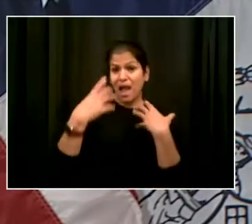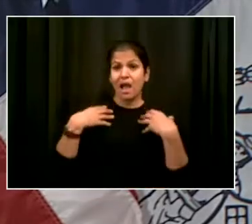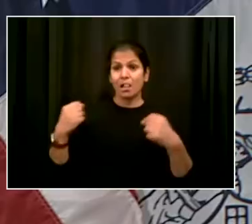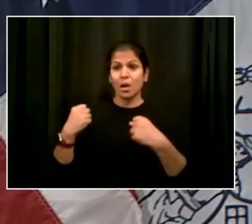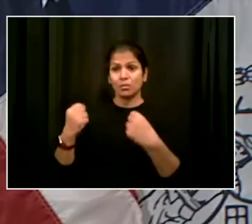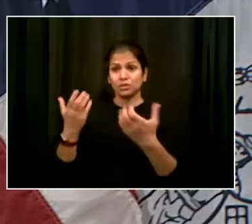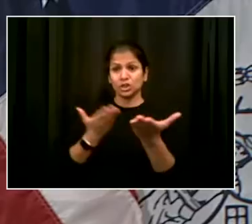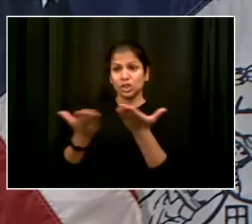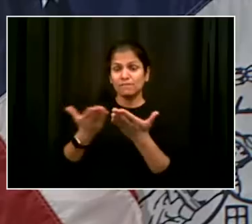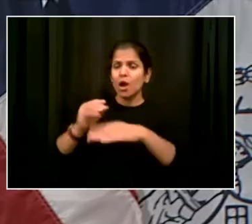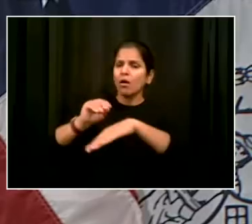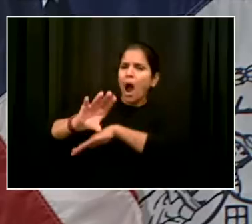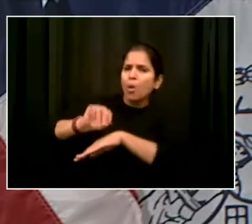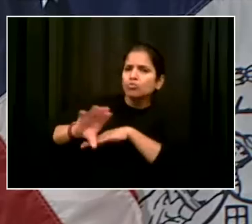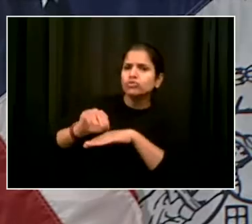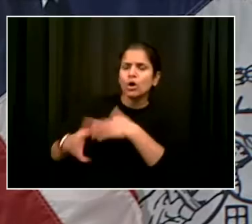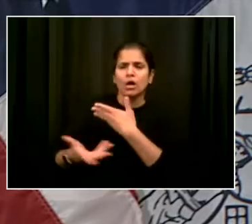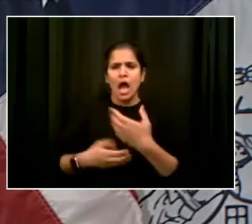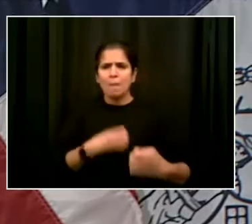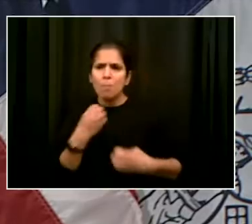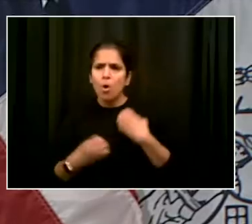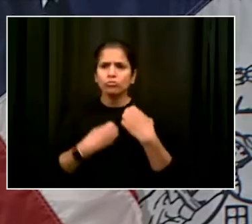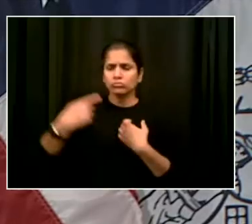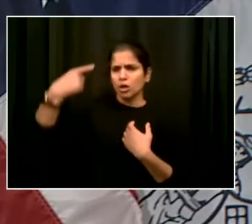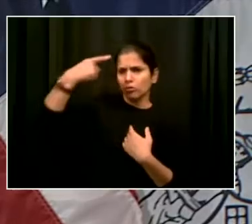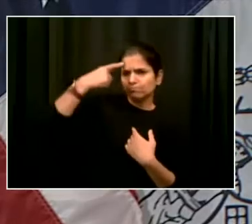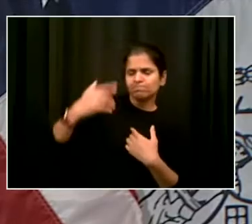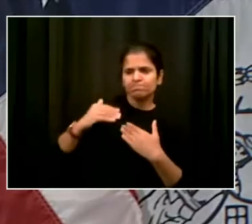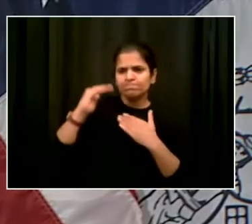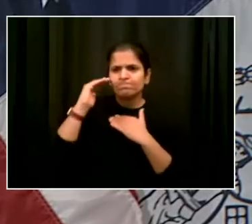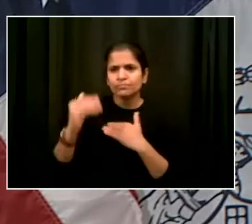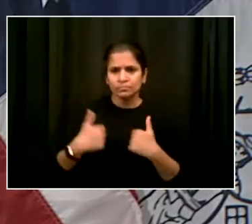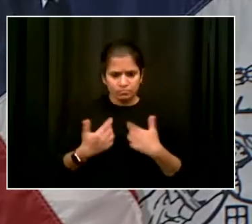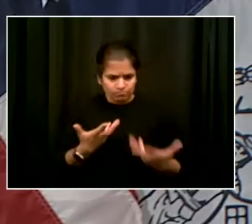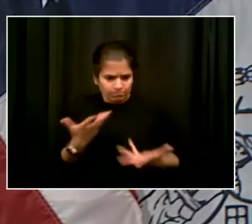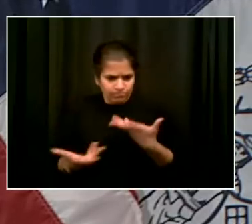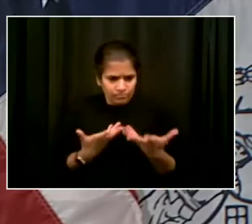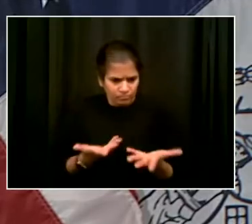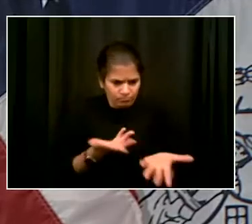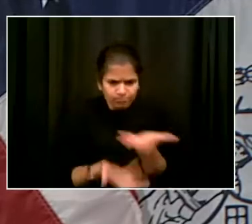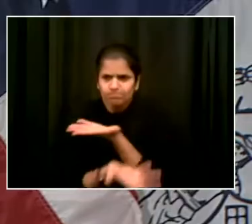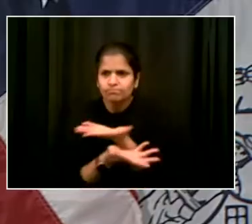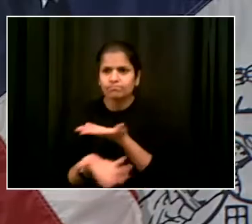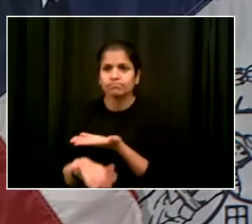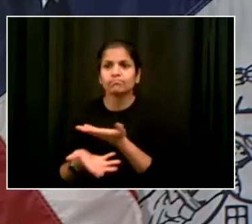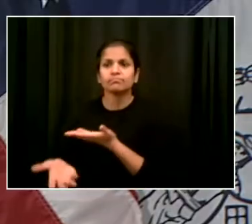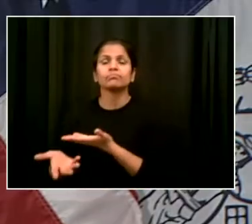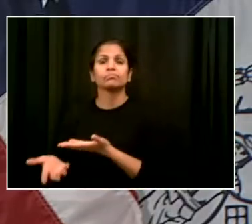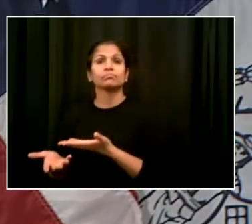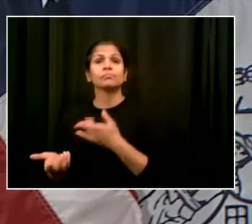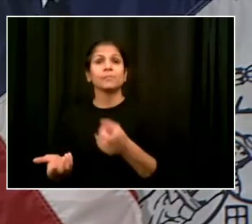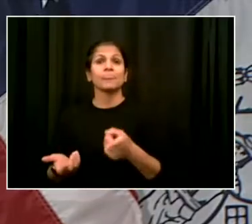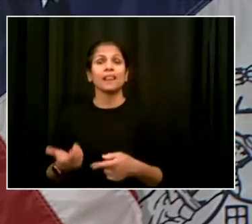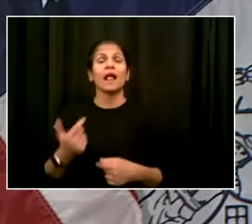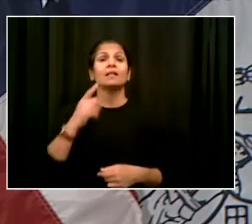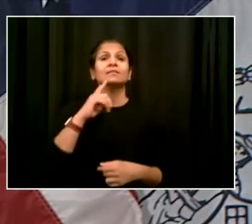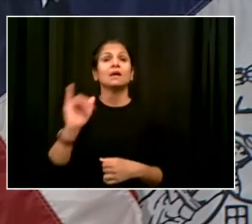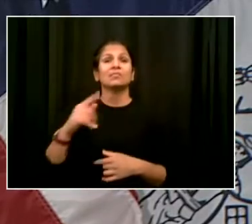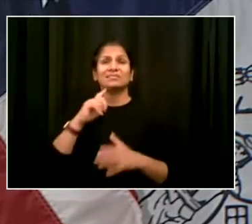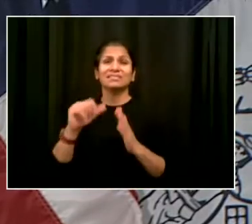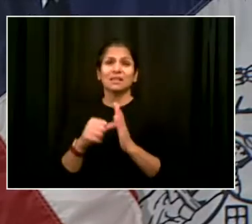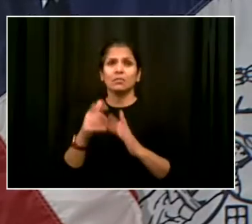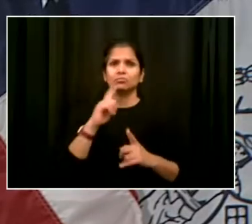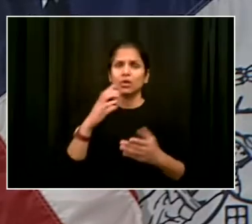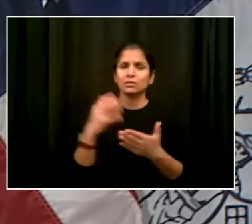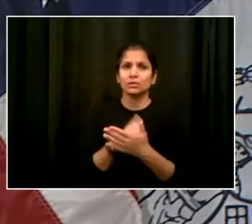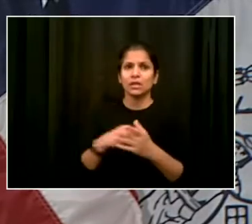MENTAL HEALTH